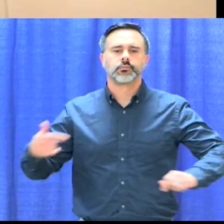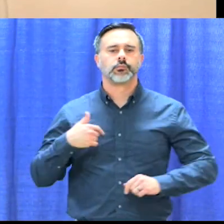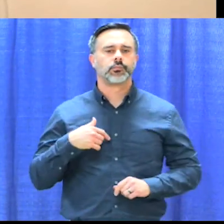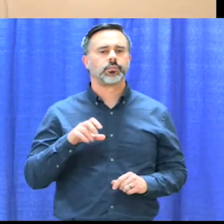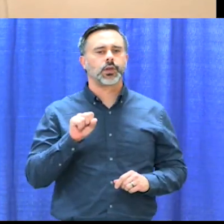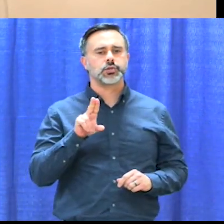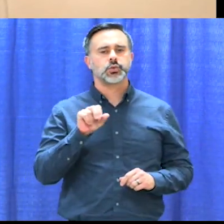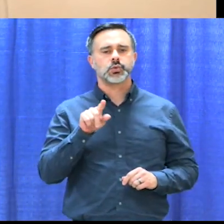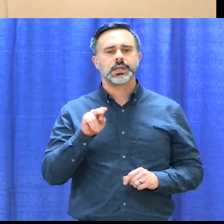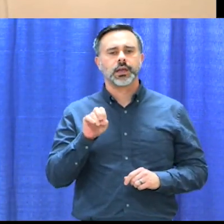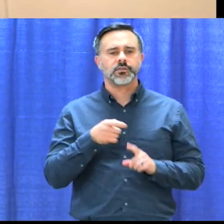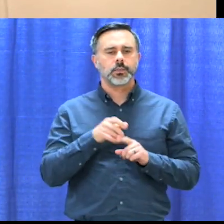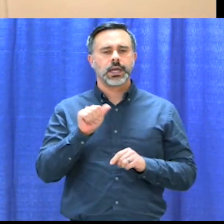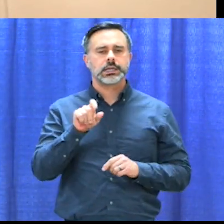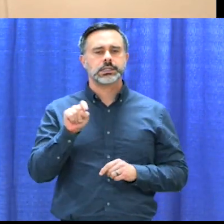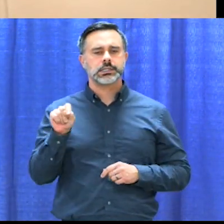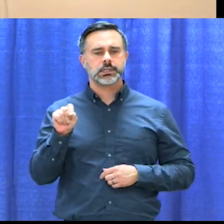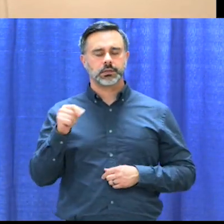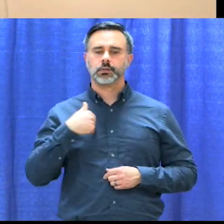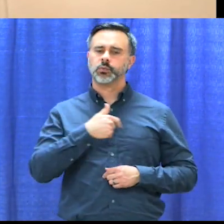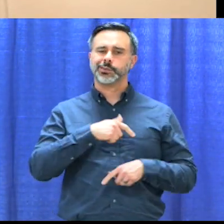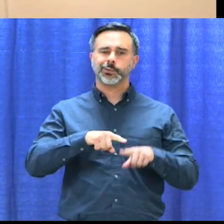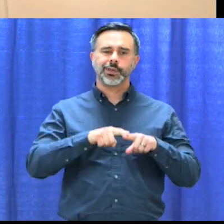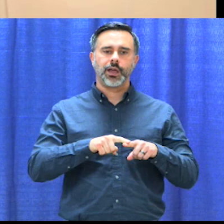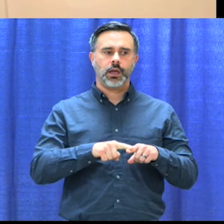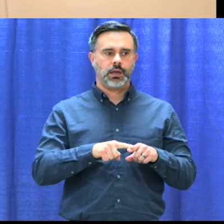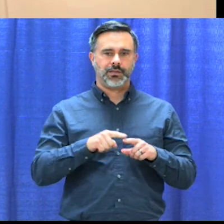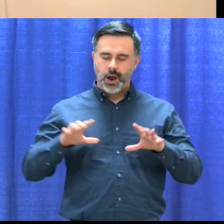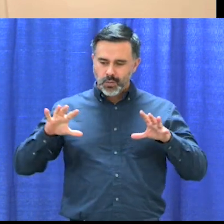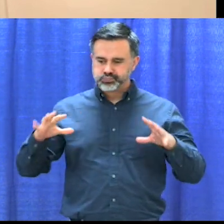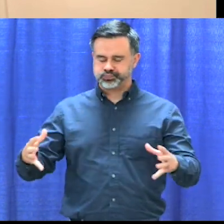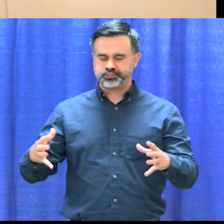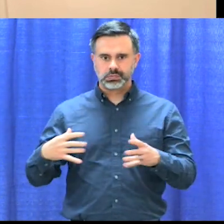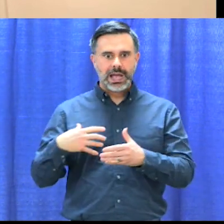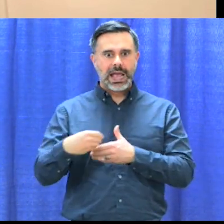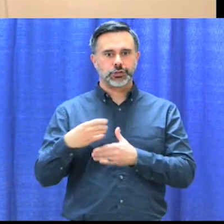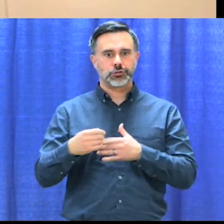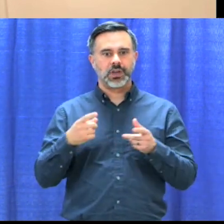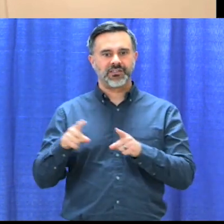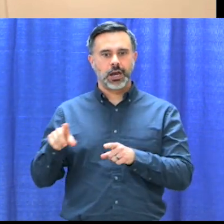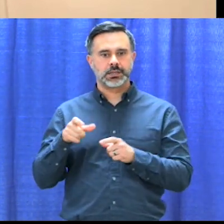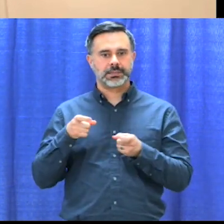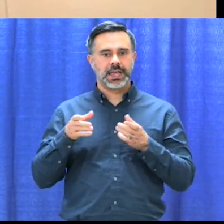We really rely on our army of External Affairs managers up and down the state that have local